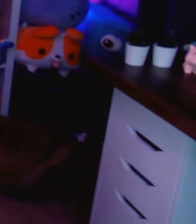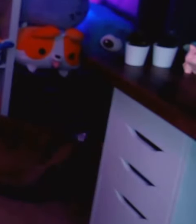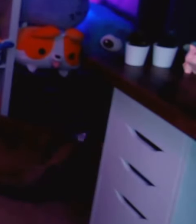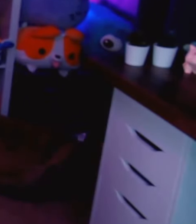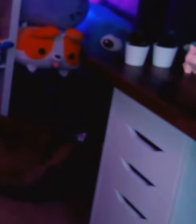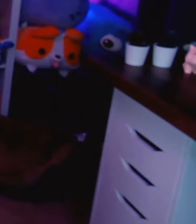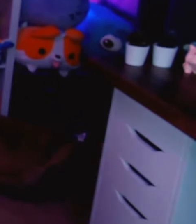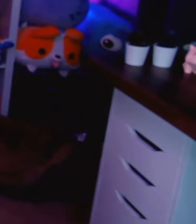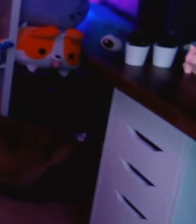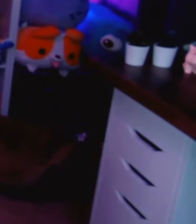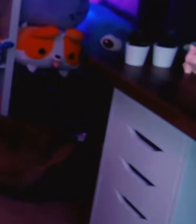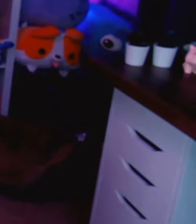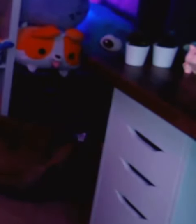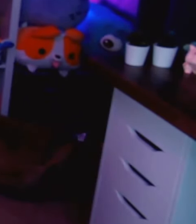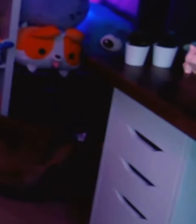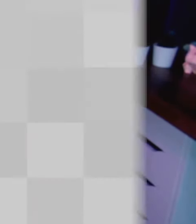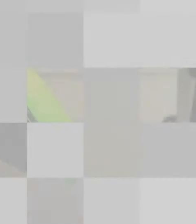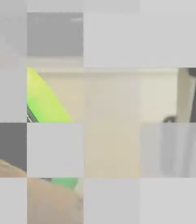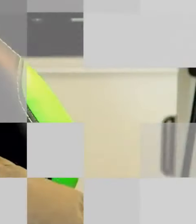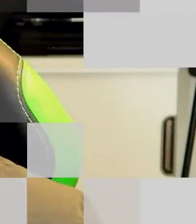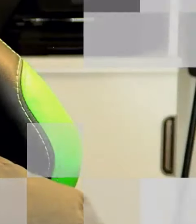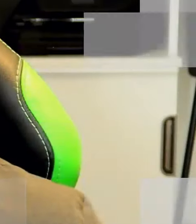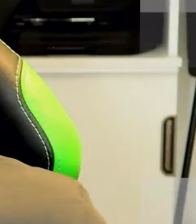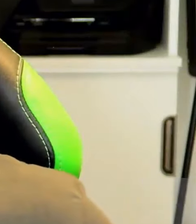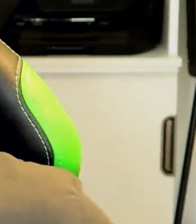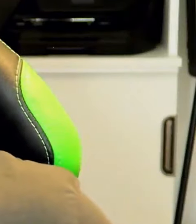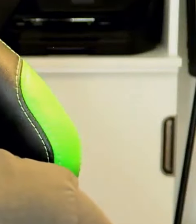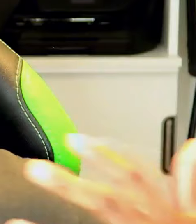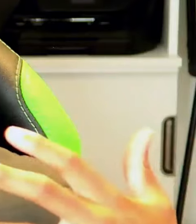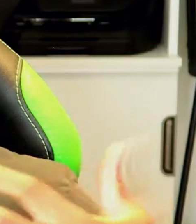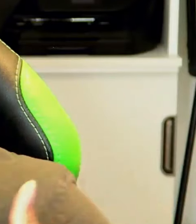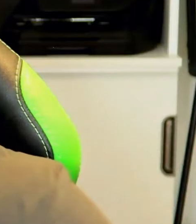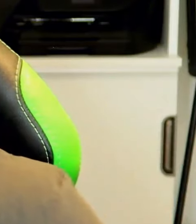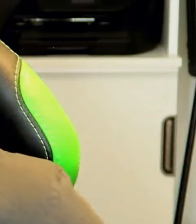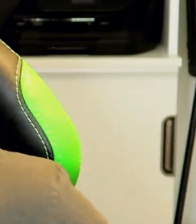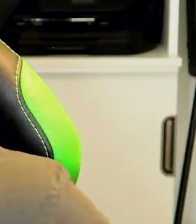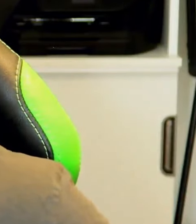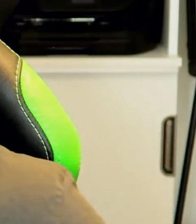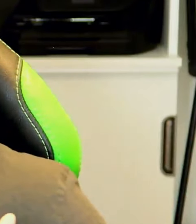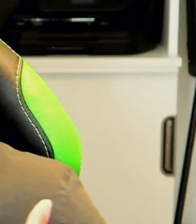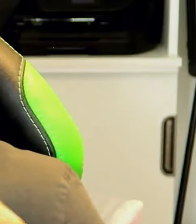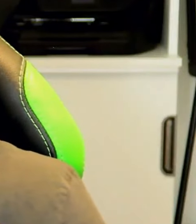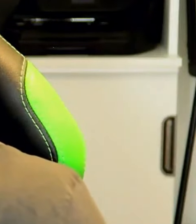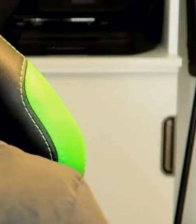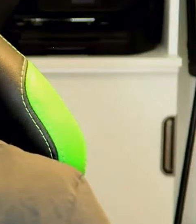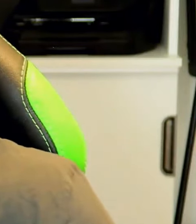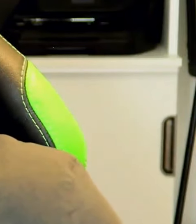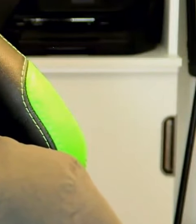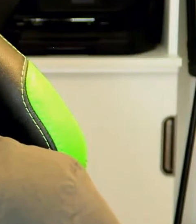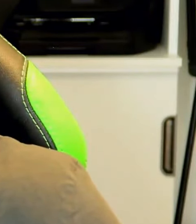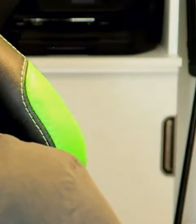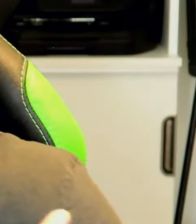BE SURE TO STICK AROUND TO FIND OUT MORE ABOUT THESE BRAND-NEW MINECRAFT MOBS.